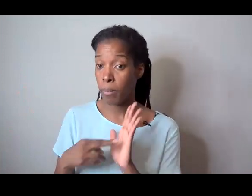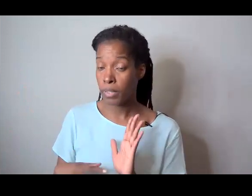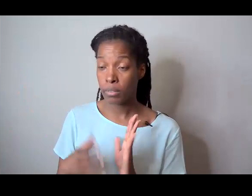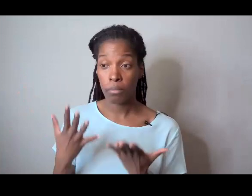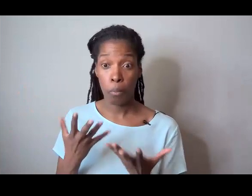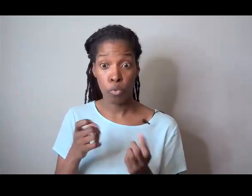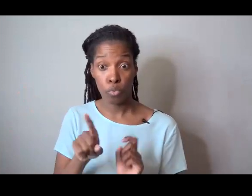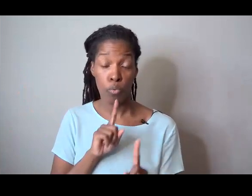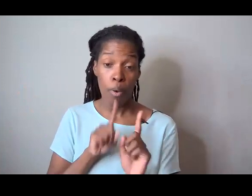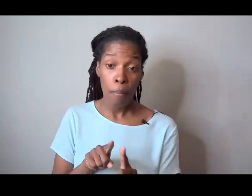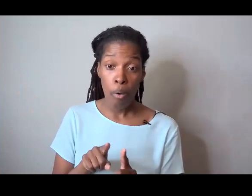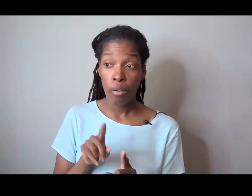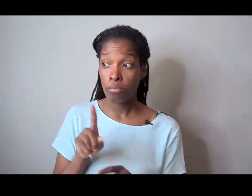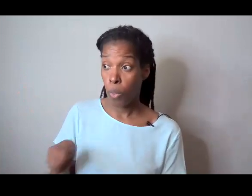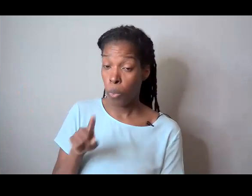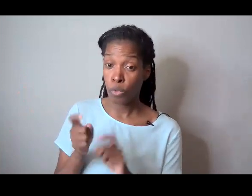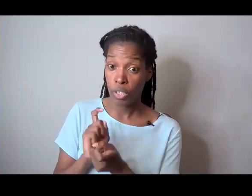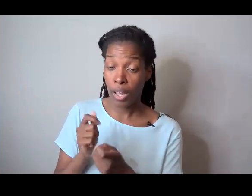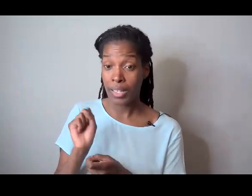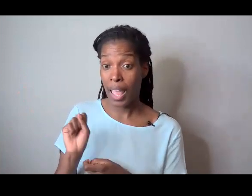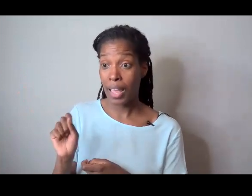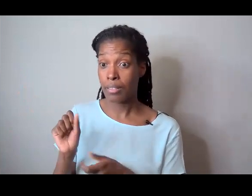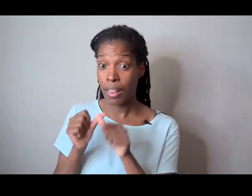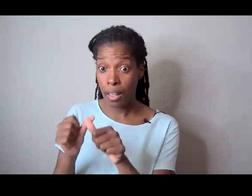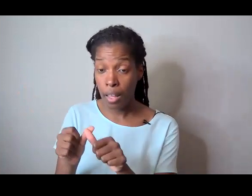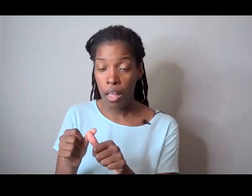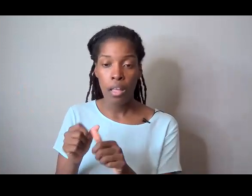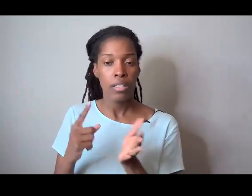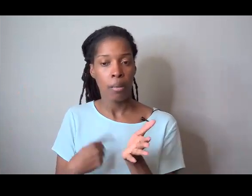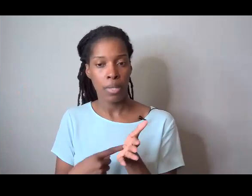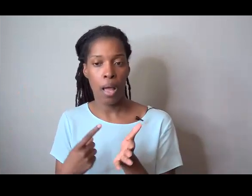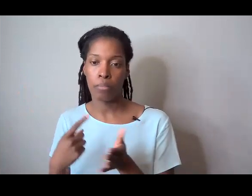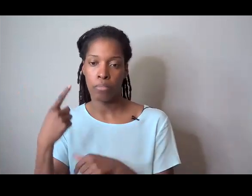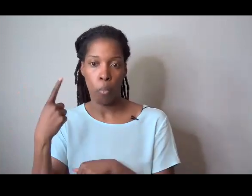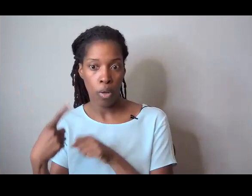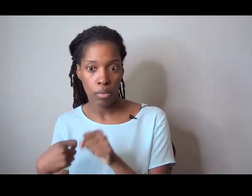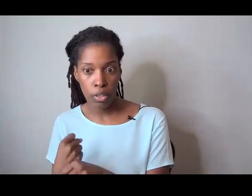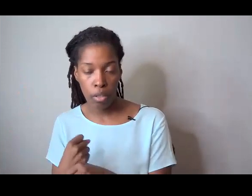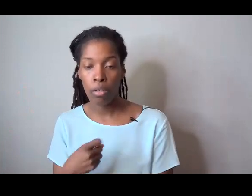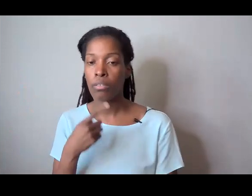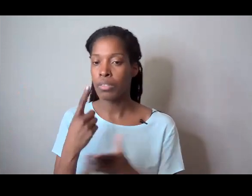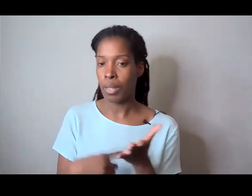Some of them just want you to report when they do a redetermination. I would recommend you